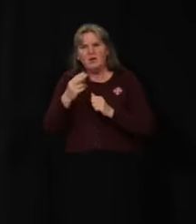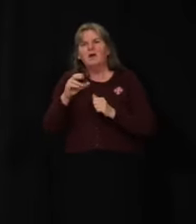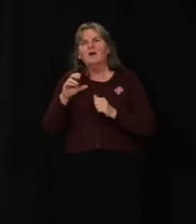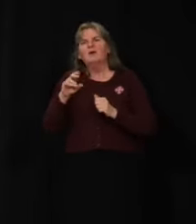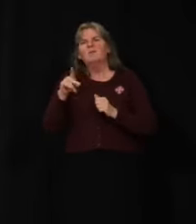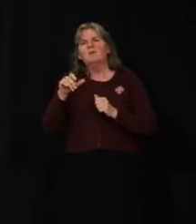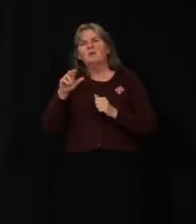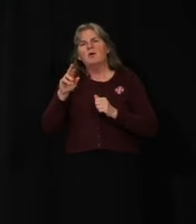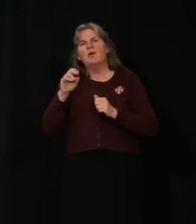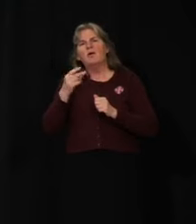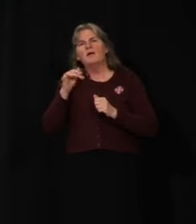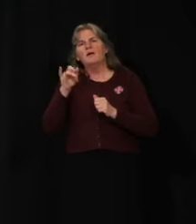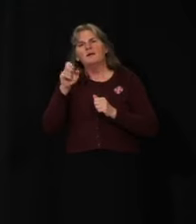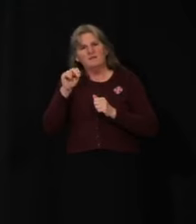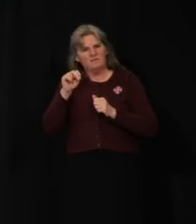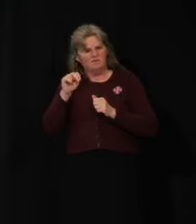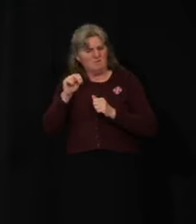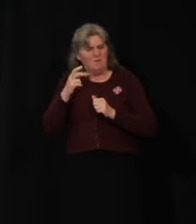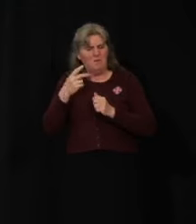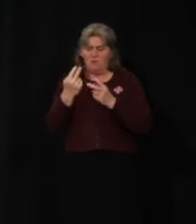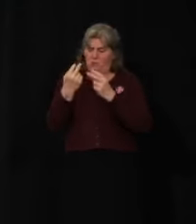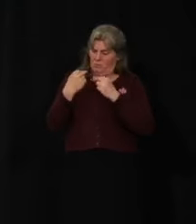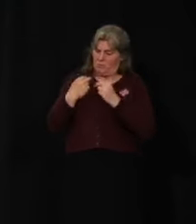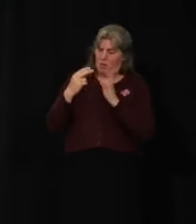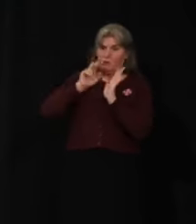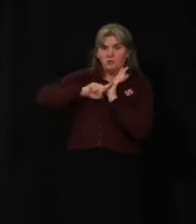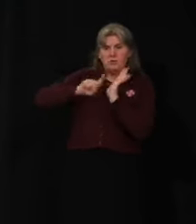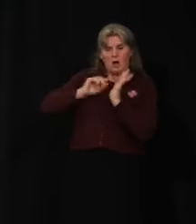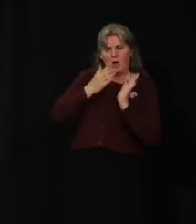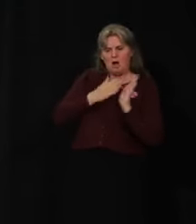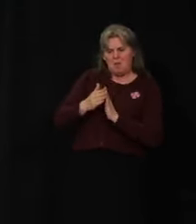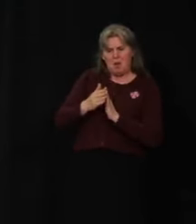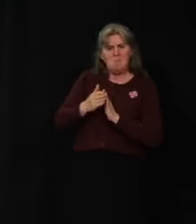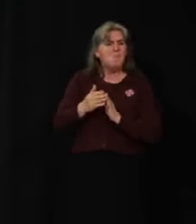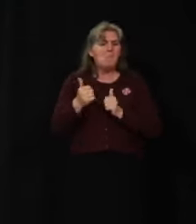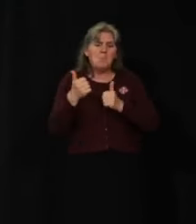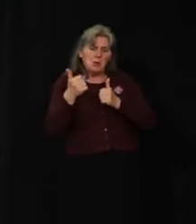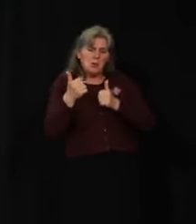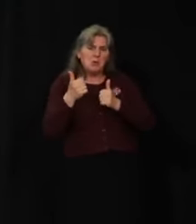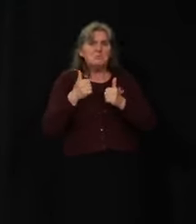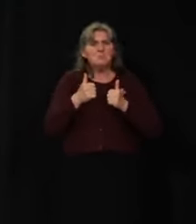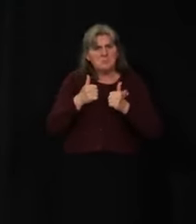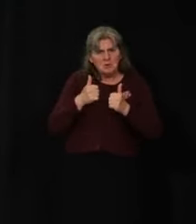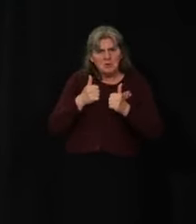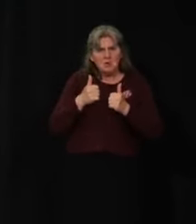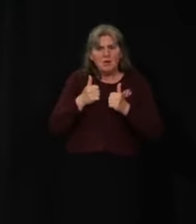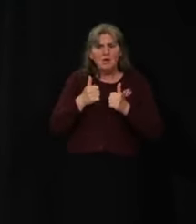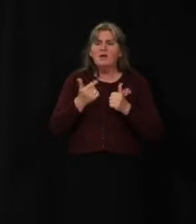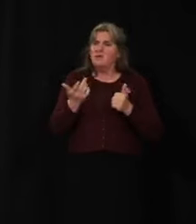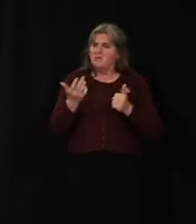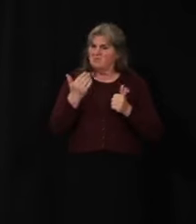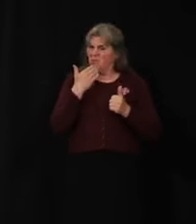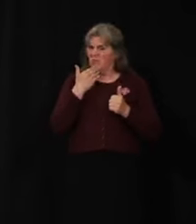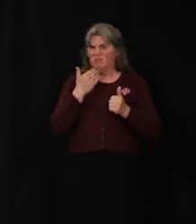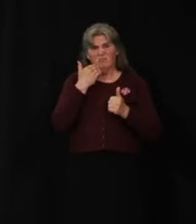lockdown for two months, I'm so grateful to our Yukon long-term care staff who have been caring for residents who haven't been